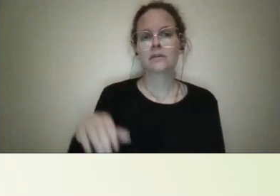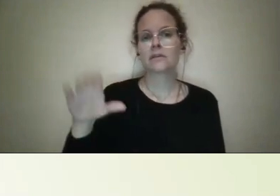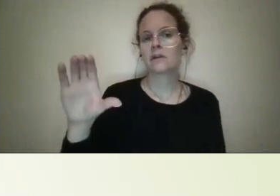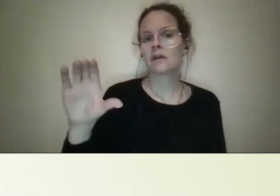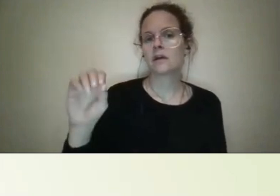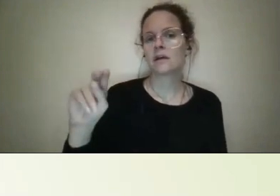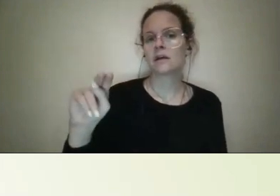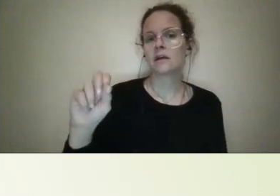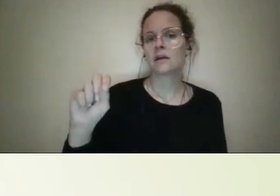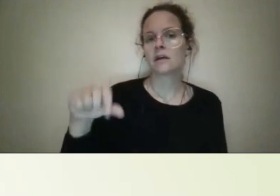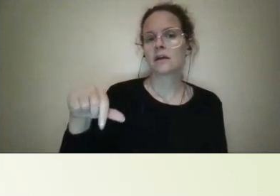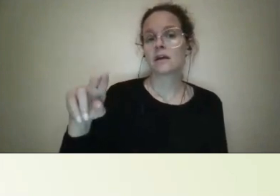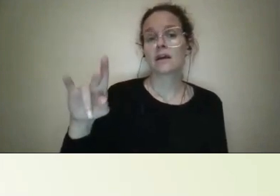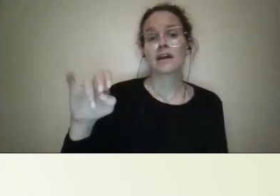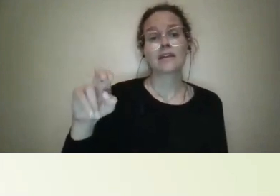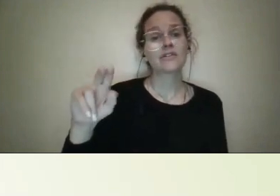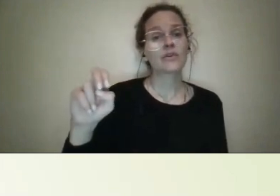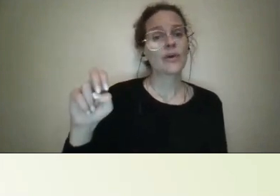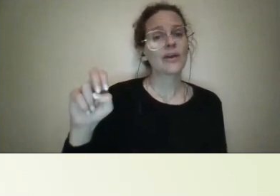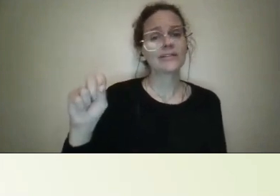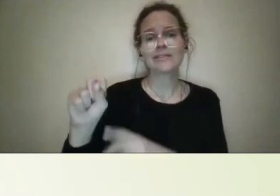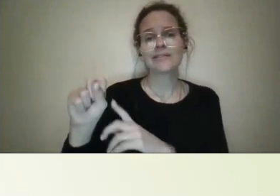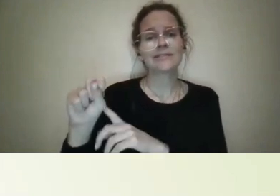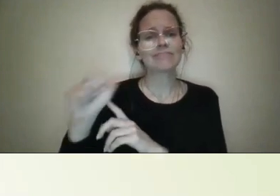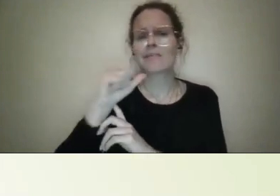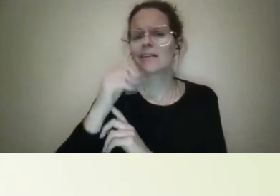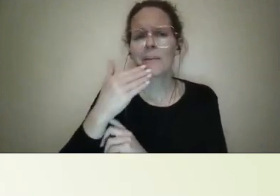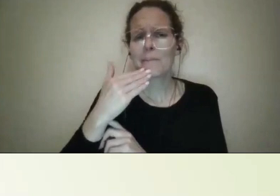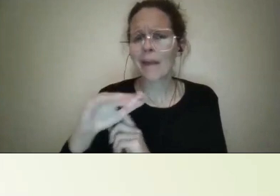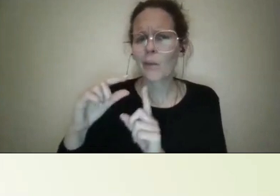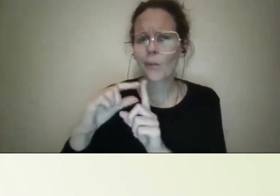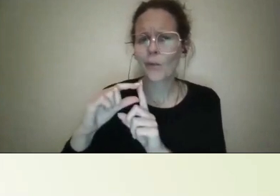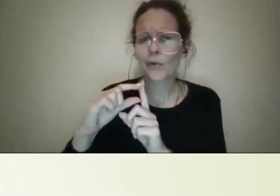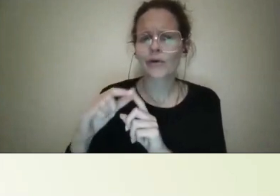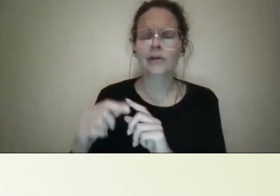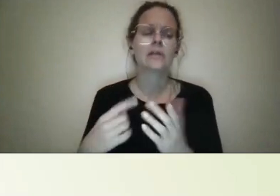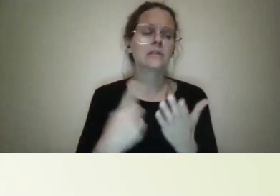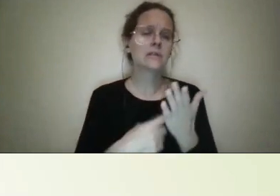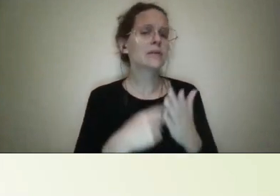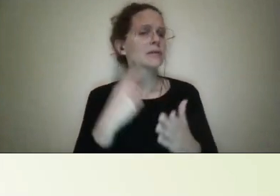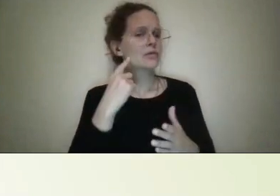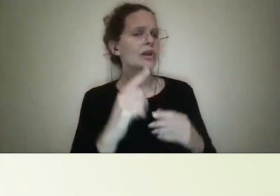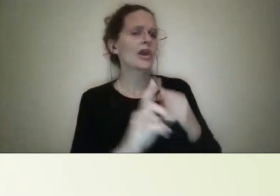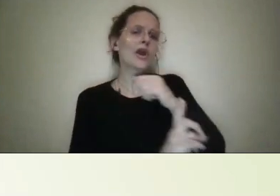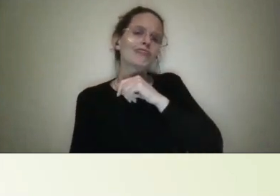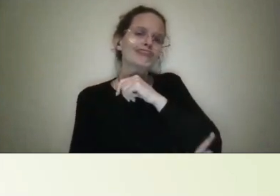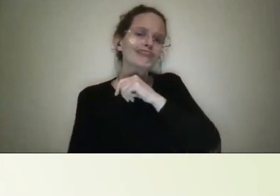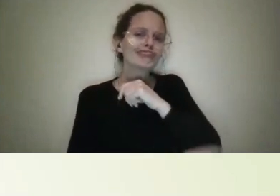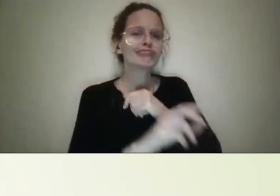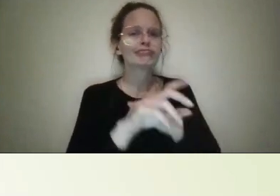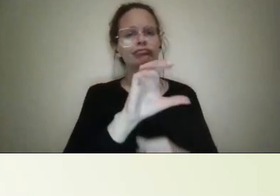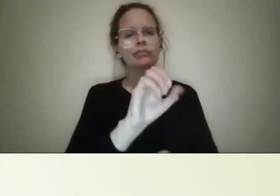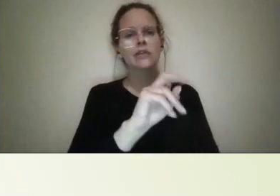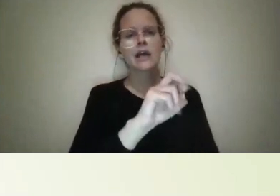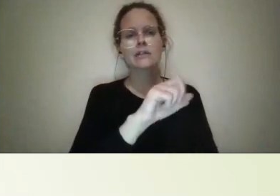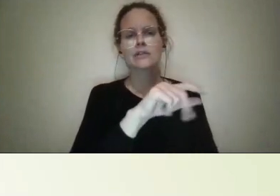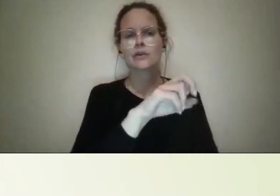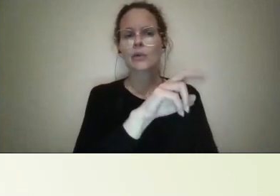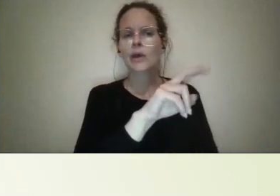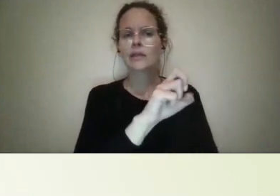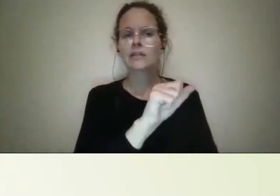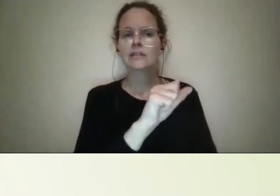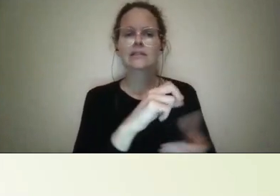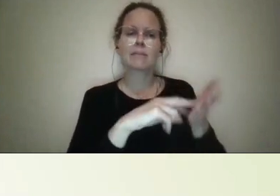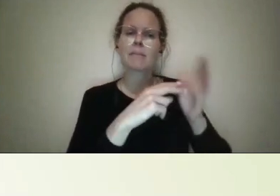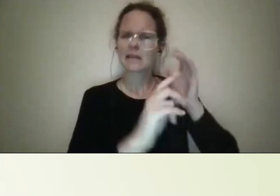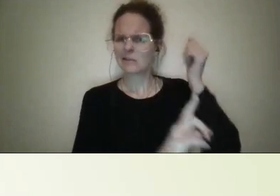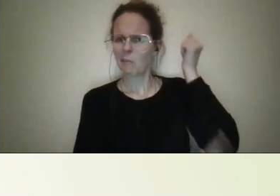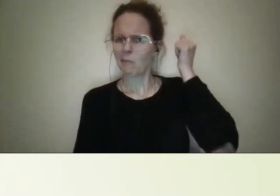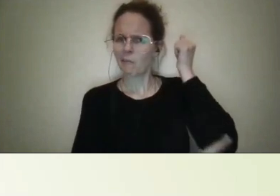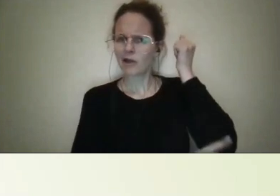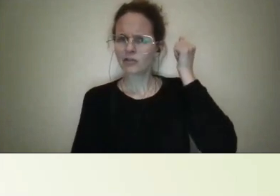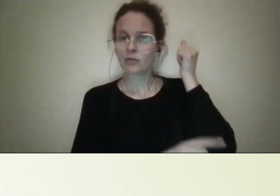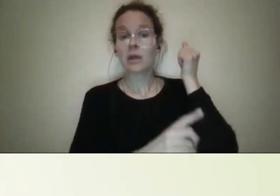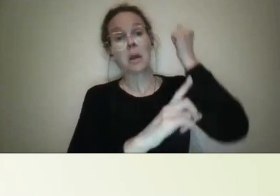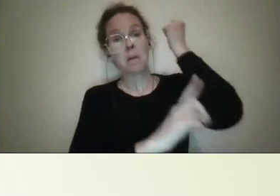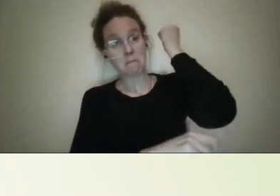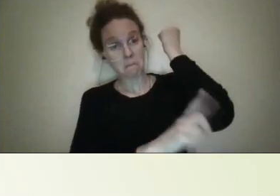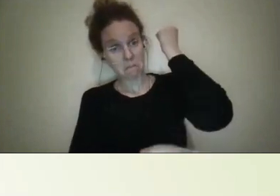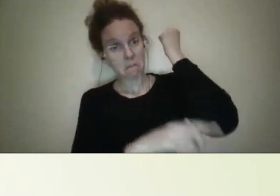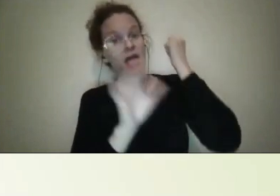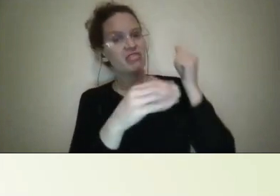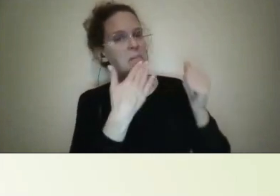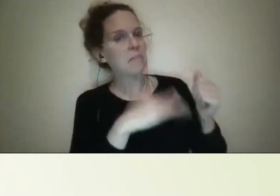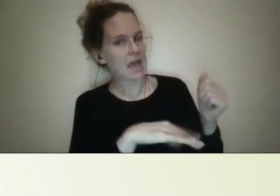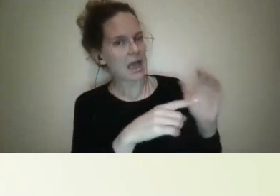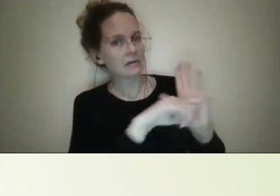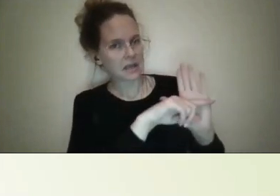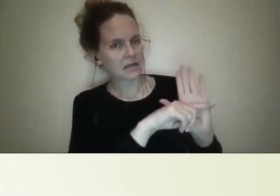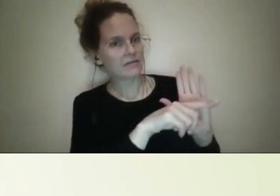bad word. Oftentimes you hear consequences, oh! Punishment is a bad thing, we are not punishing